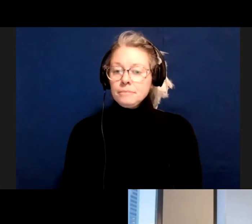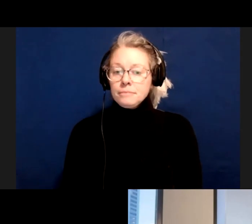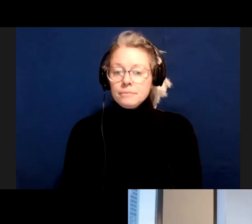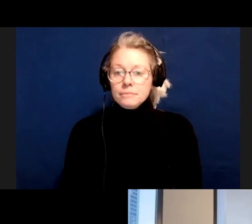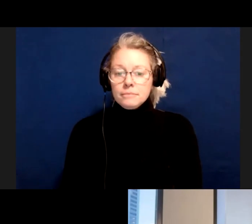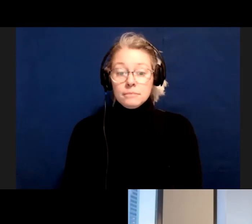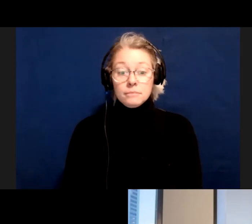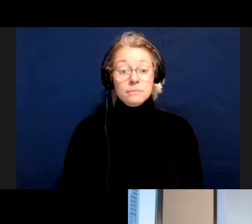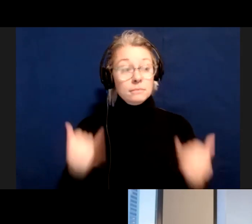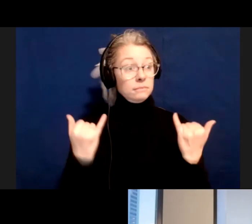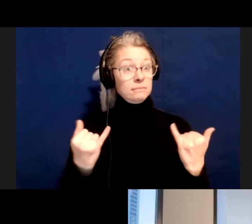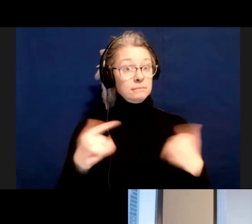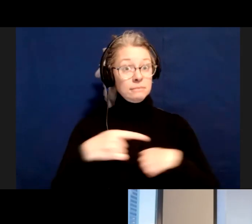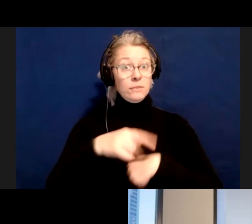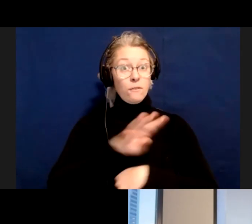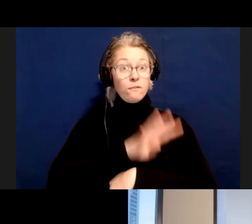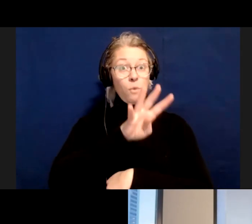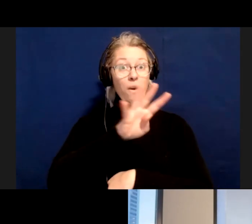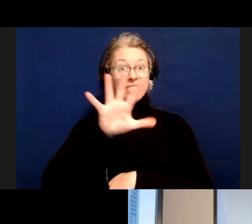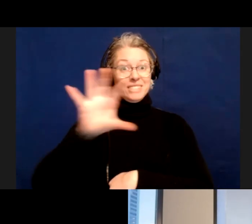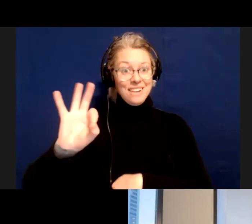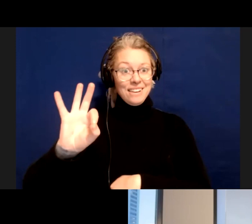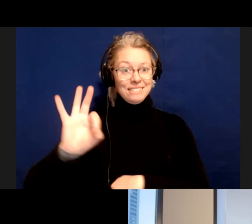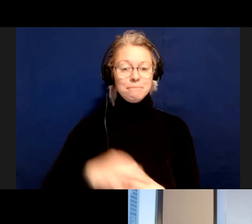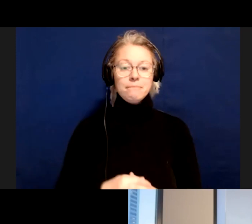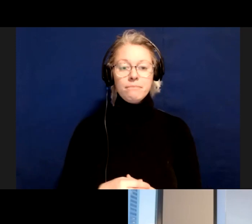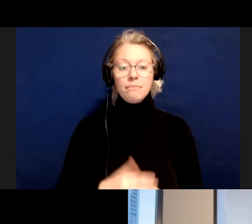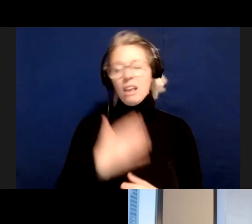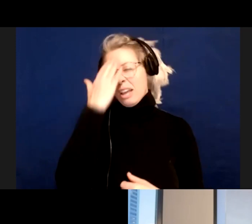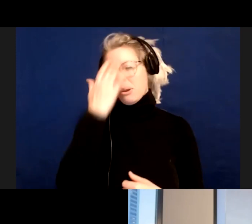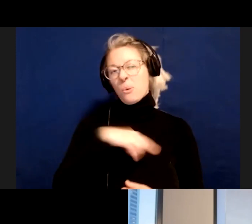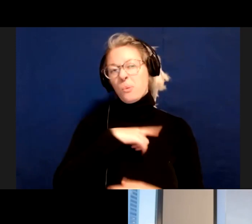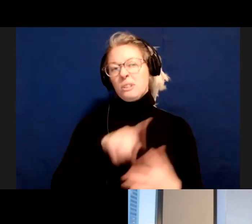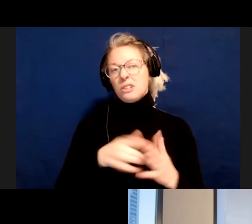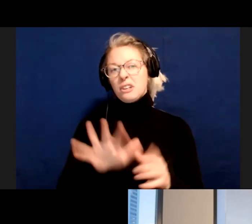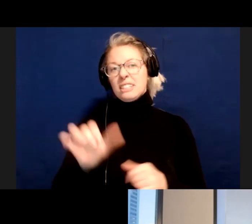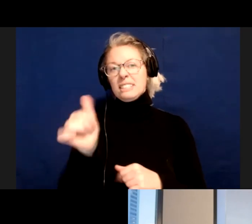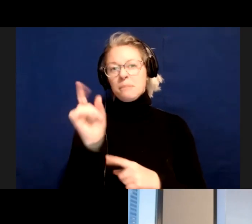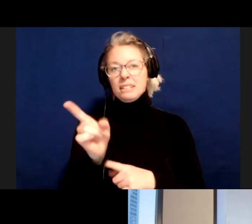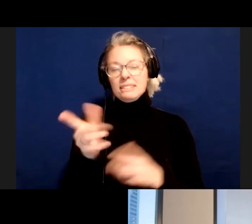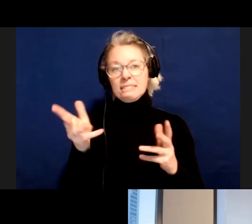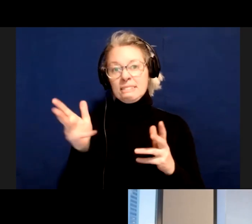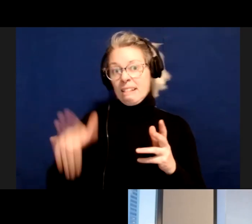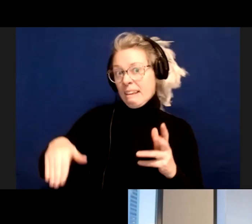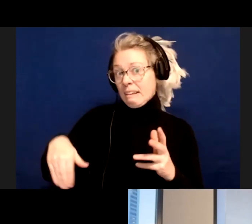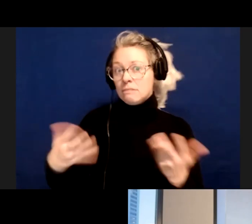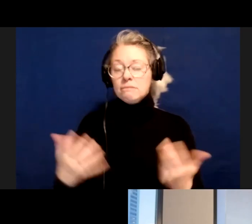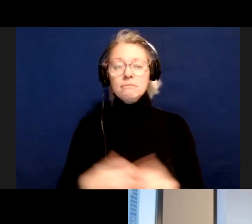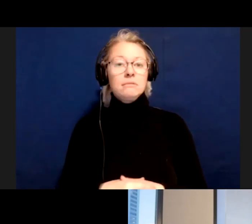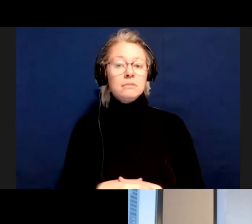We are at 4:59. I know we started about 10 minutes late and so we are happy to address